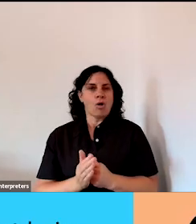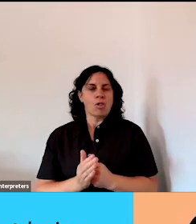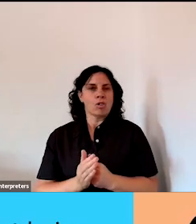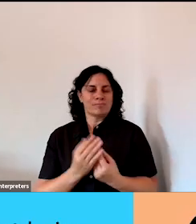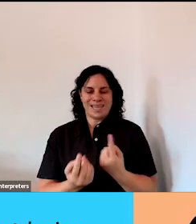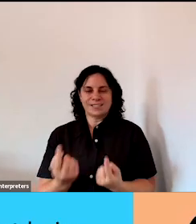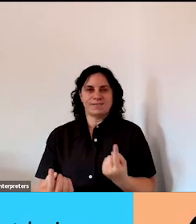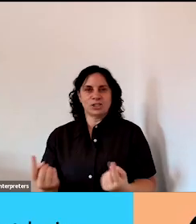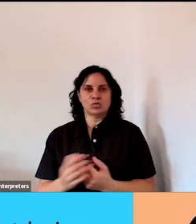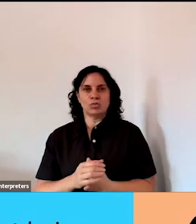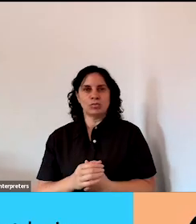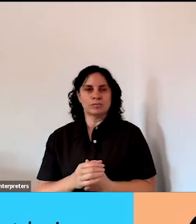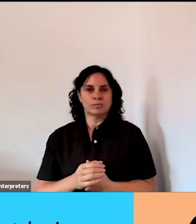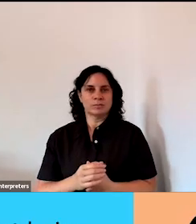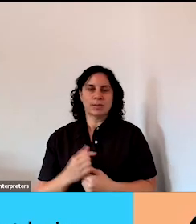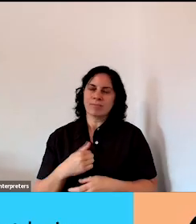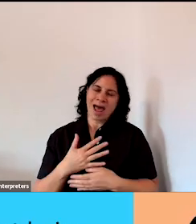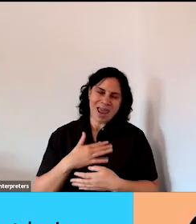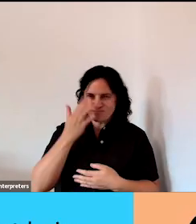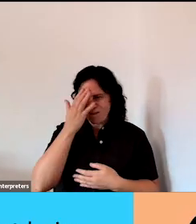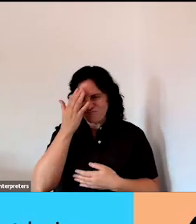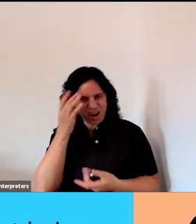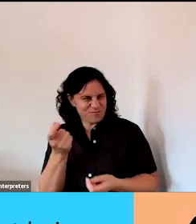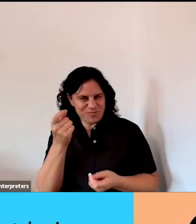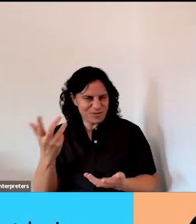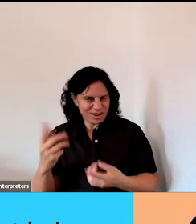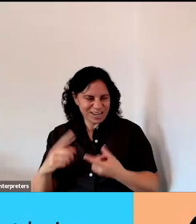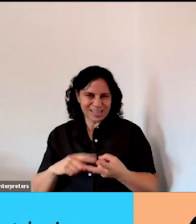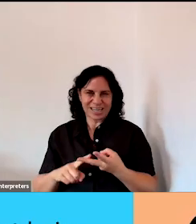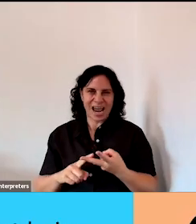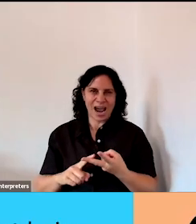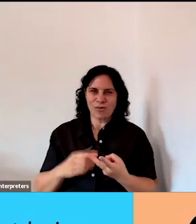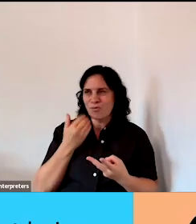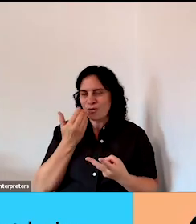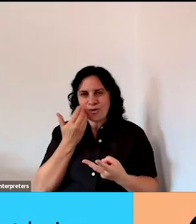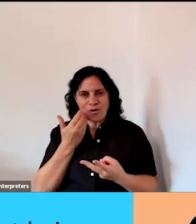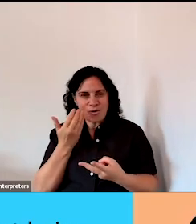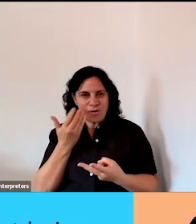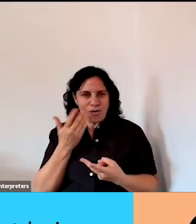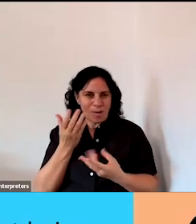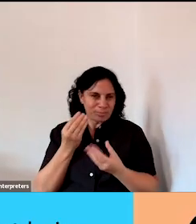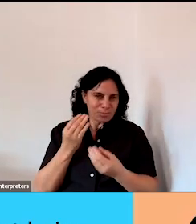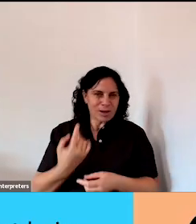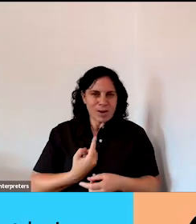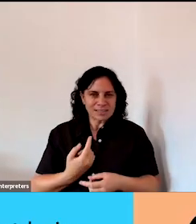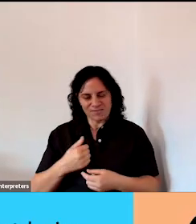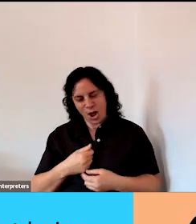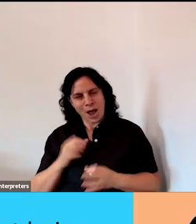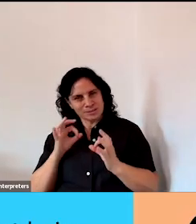telling us that I love how my brain works and I'm always entertained by myself. I'm special and I think differently to others.